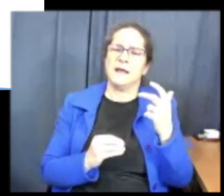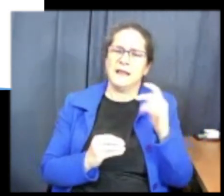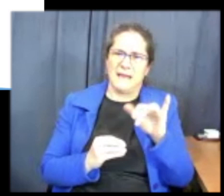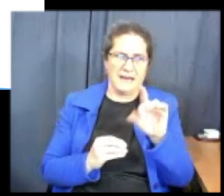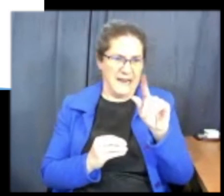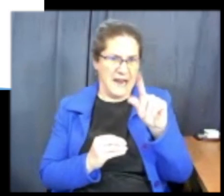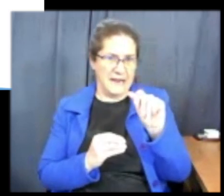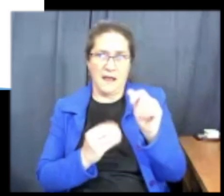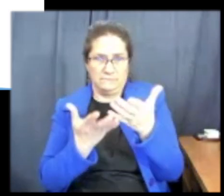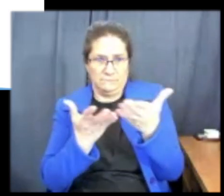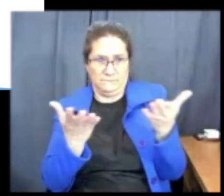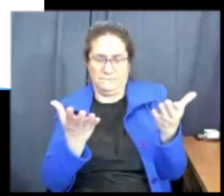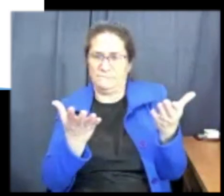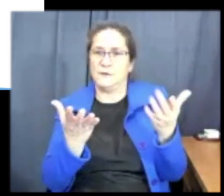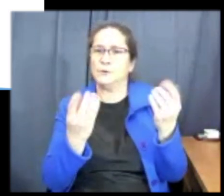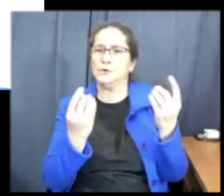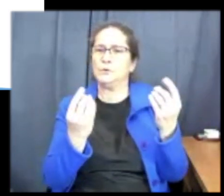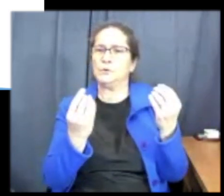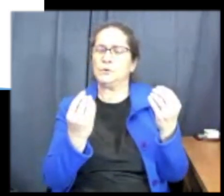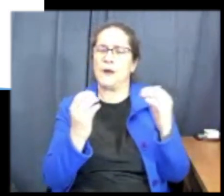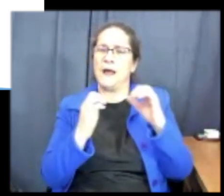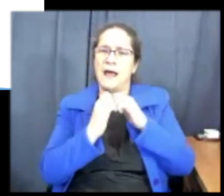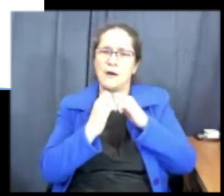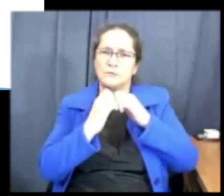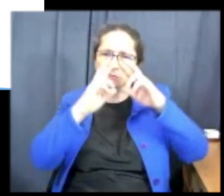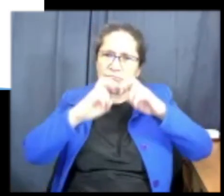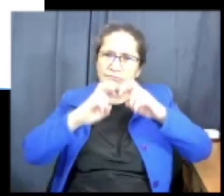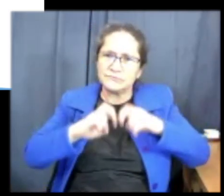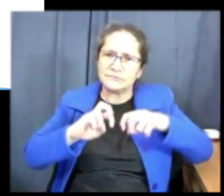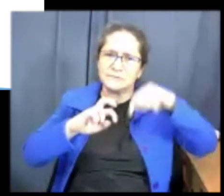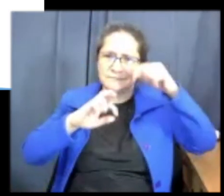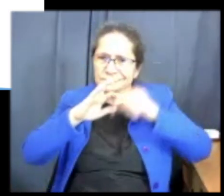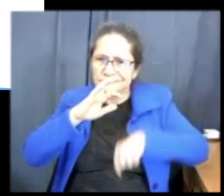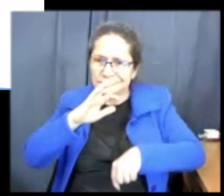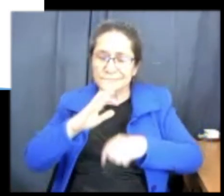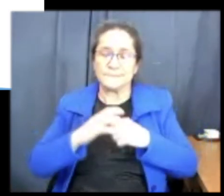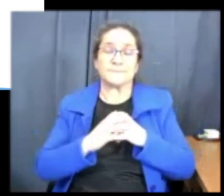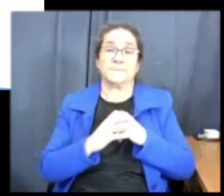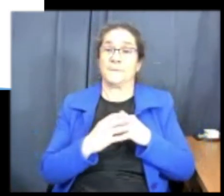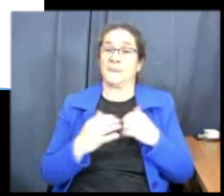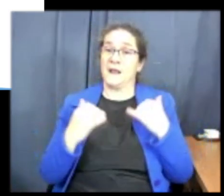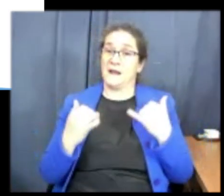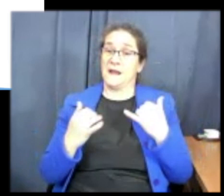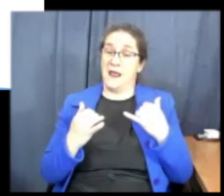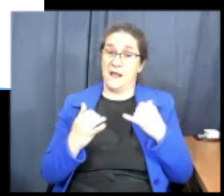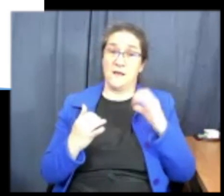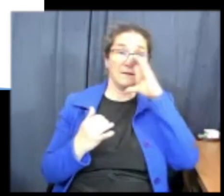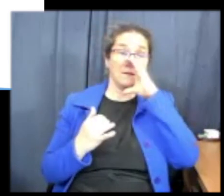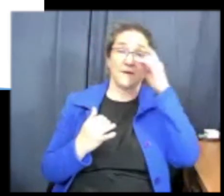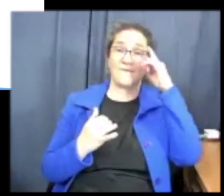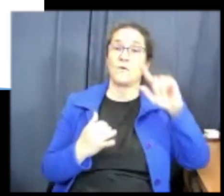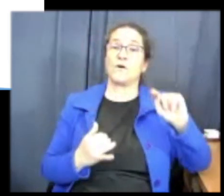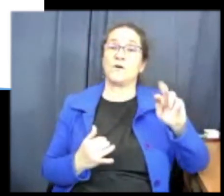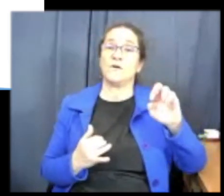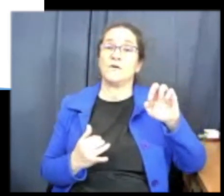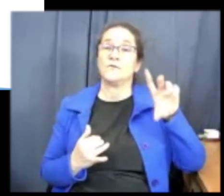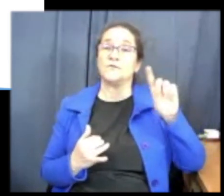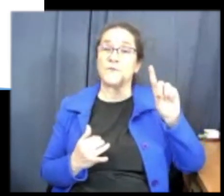that we put into the table, and specifically we're going to be looking for things like trend data or correlation data.